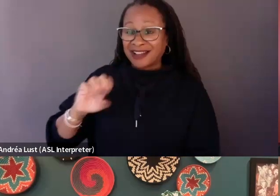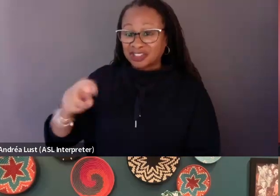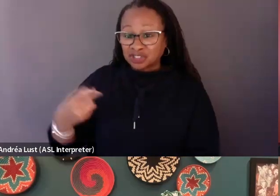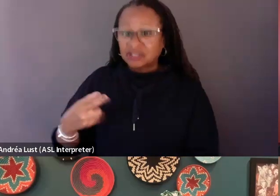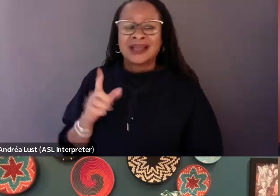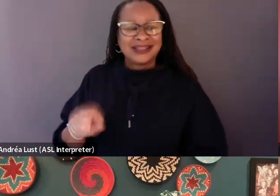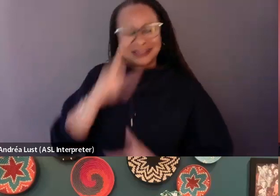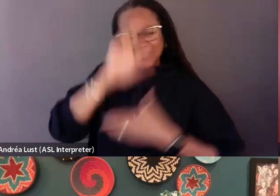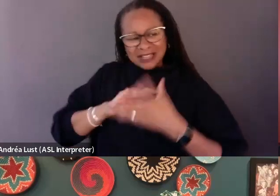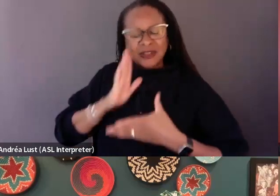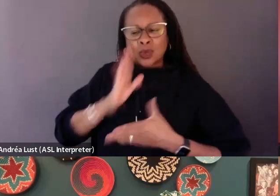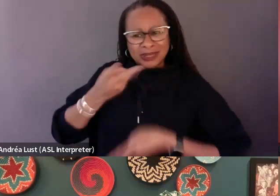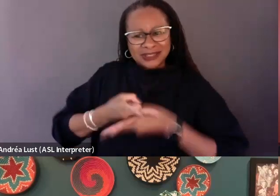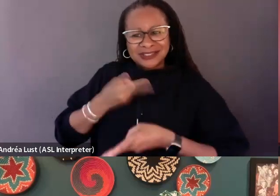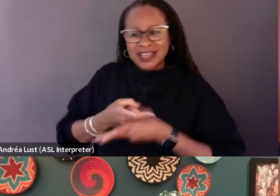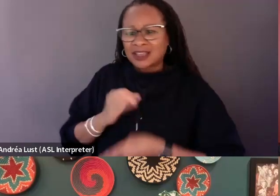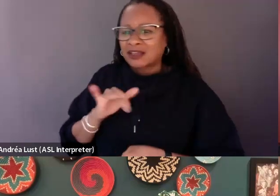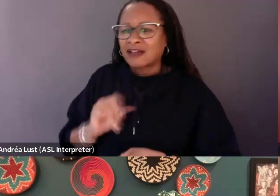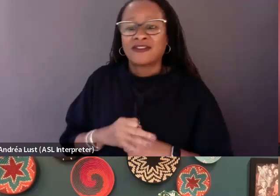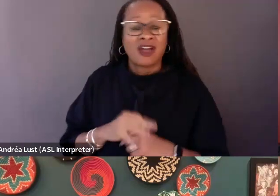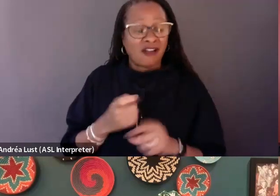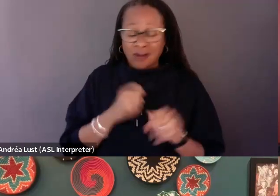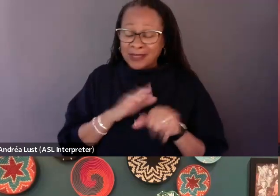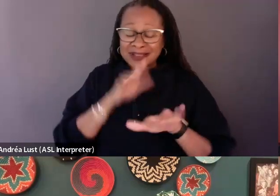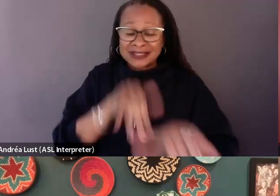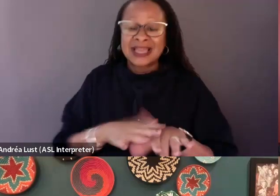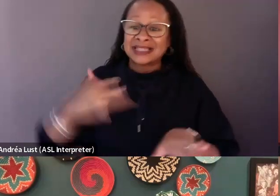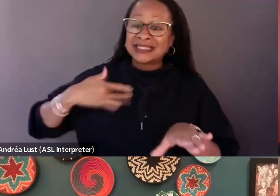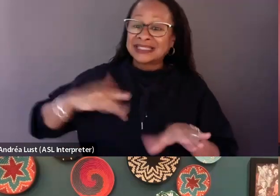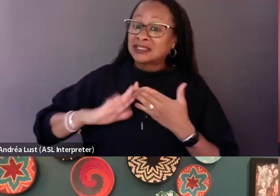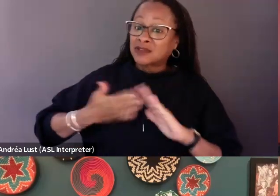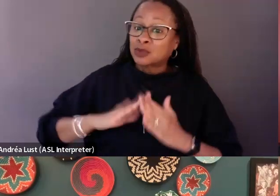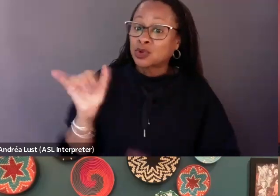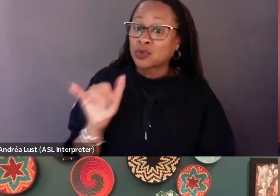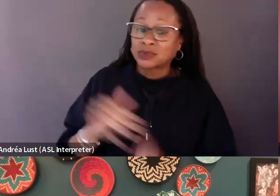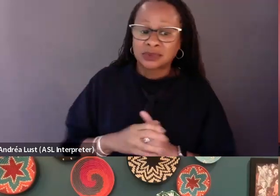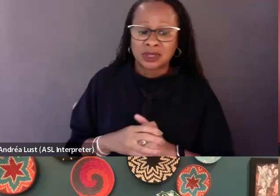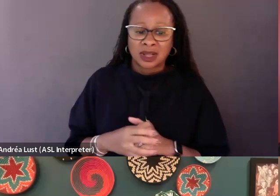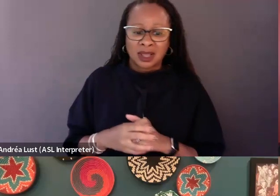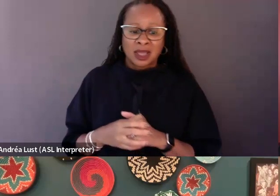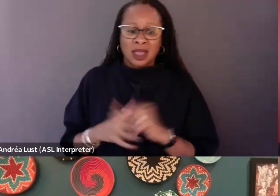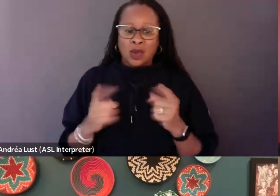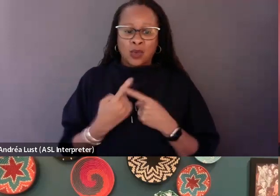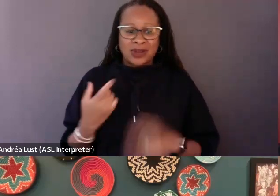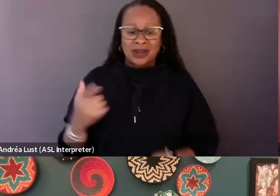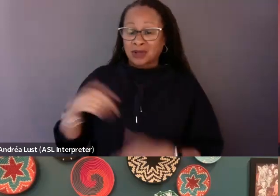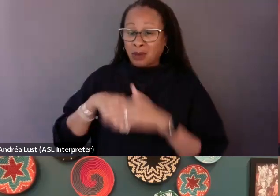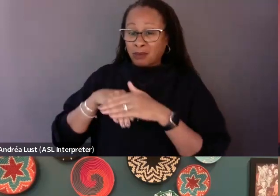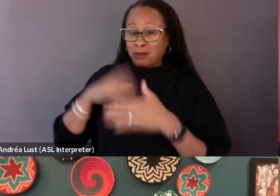it just doesn't come only from the sea, it's also the sense of community. When Dhairav, the little boy was born, that boy was never at home.